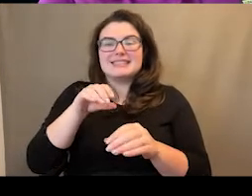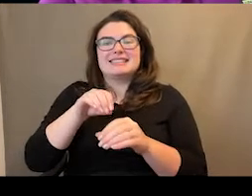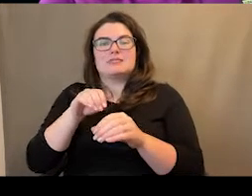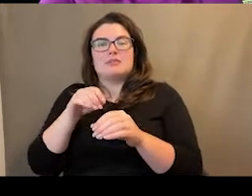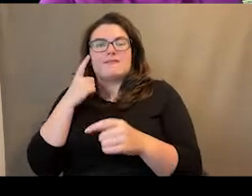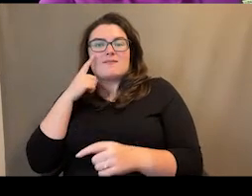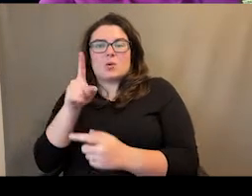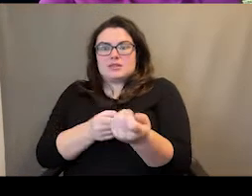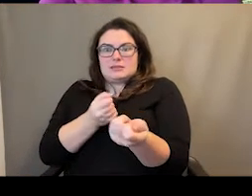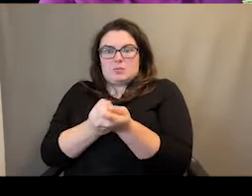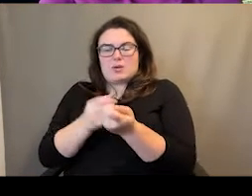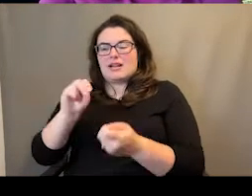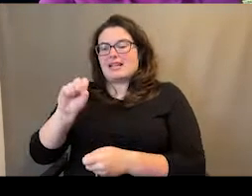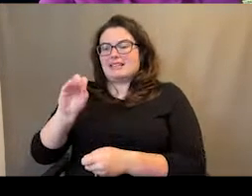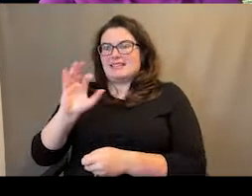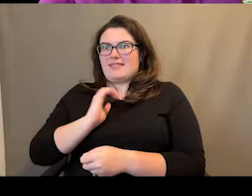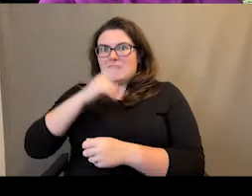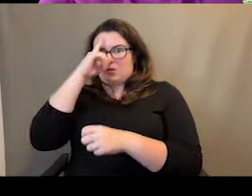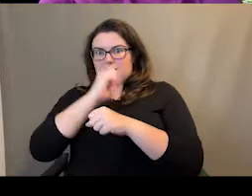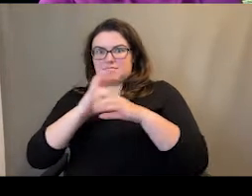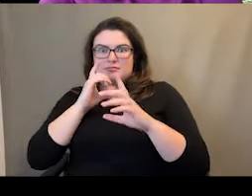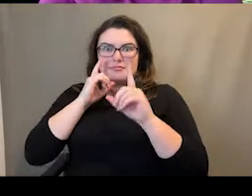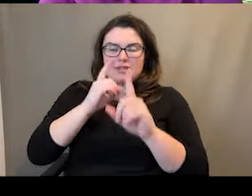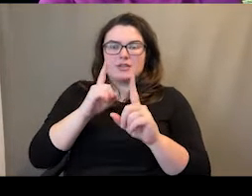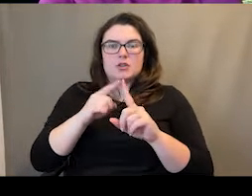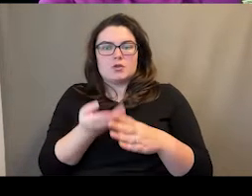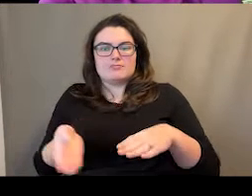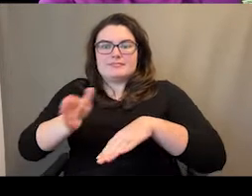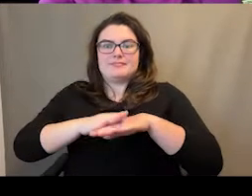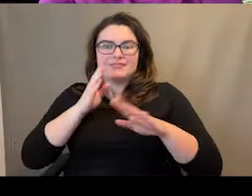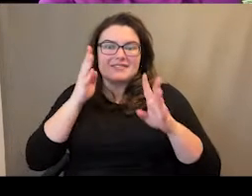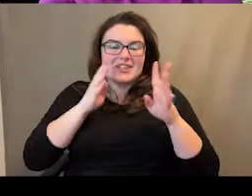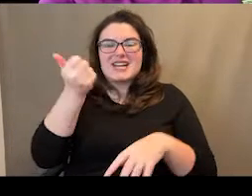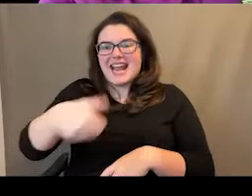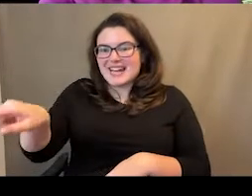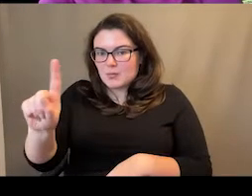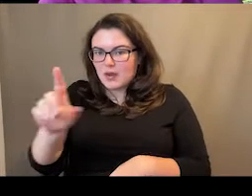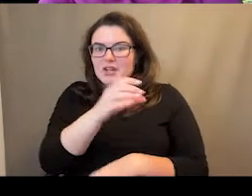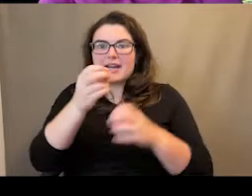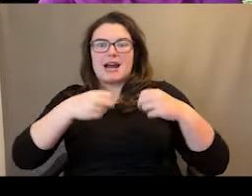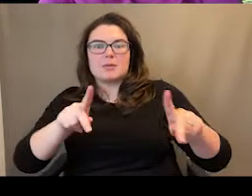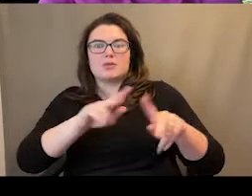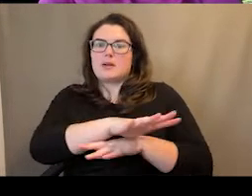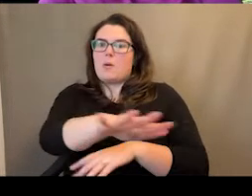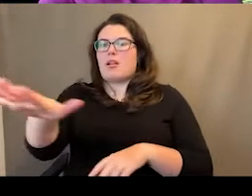NSF mission to advance innovation anywhere and opportunities everywhere. Today I'm going to talk a little bit more,